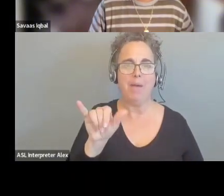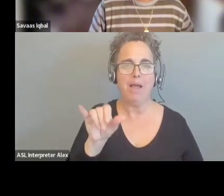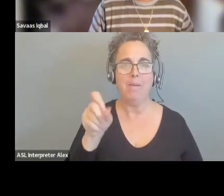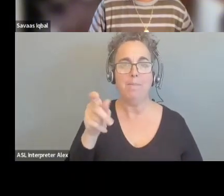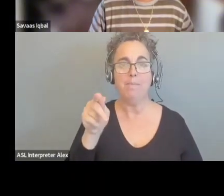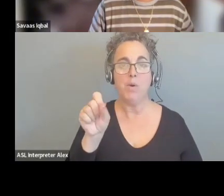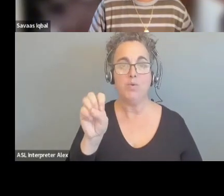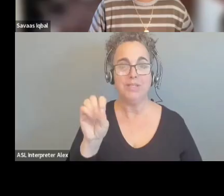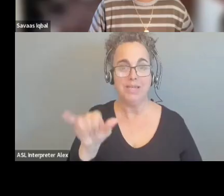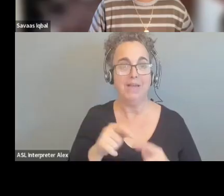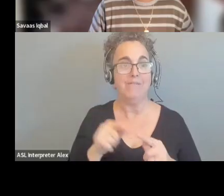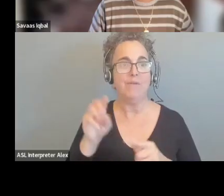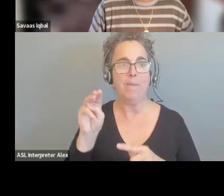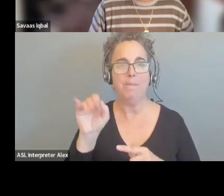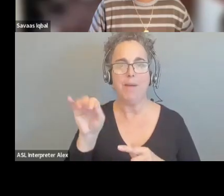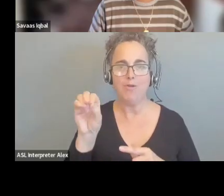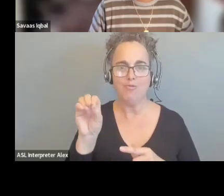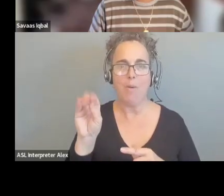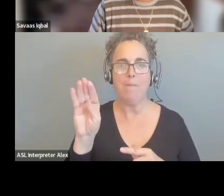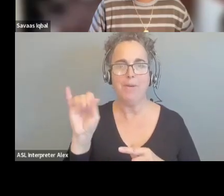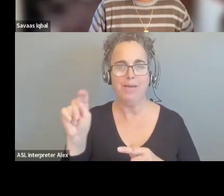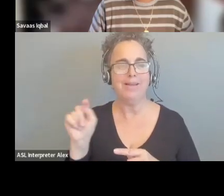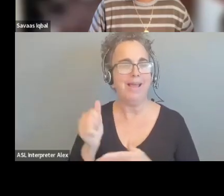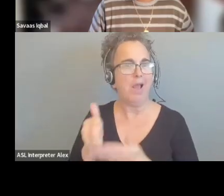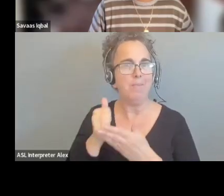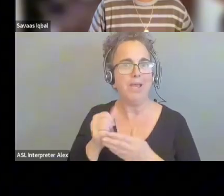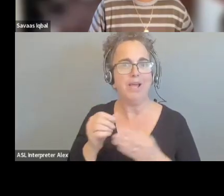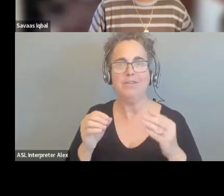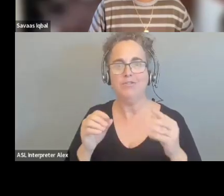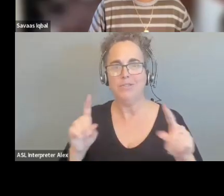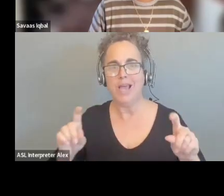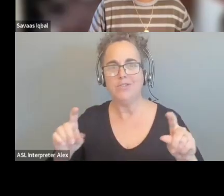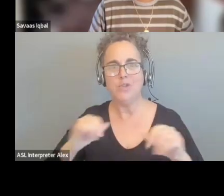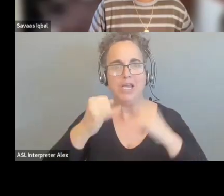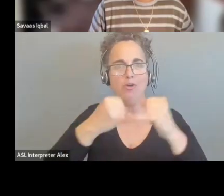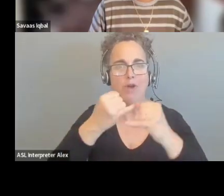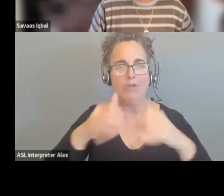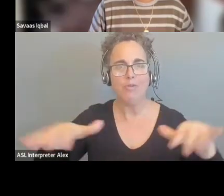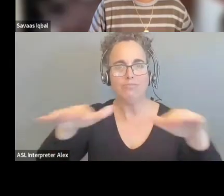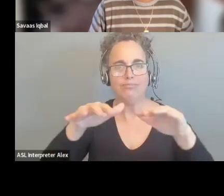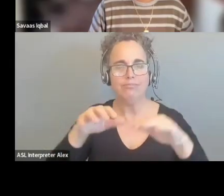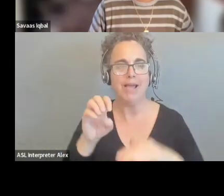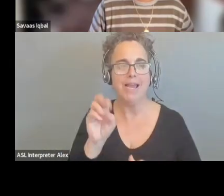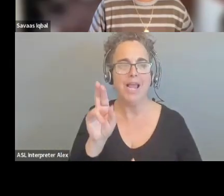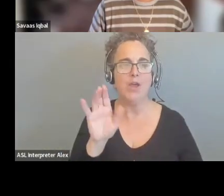with us and getting us some international user testing. And Aaron Dodson from Google Blockly